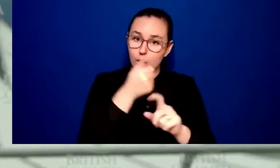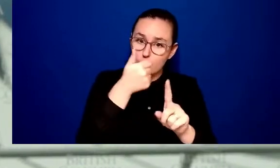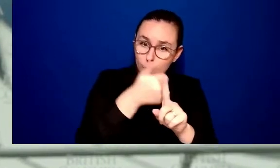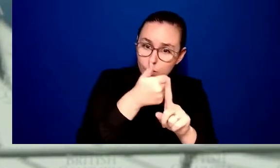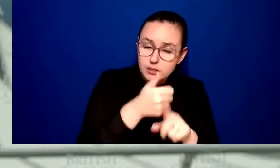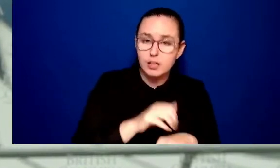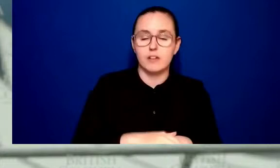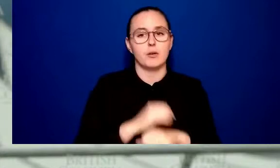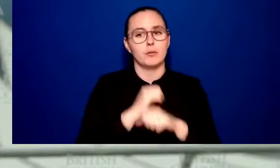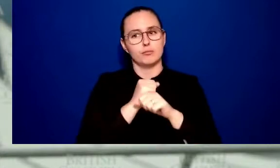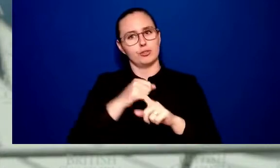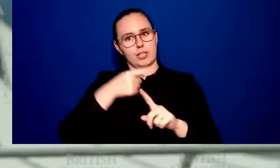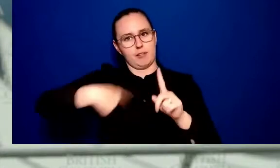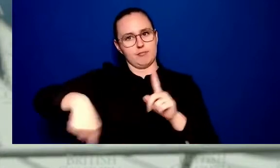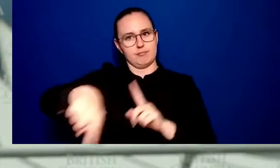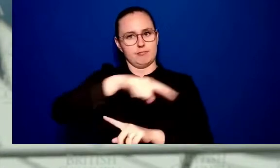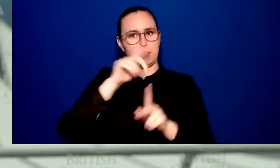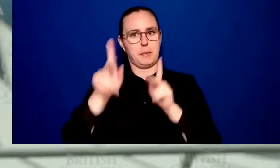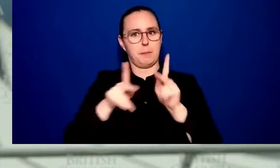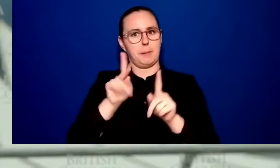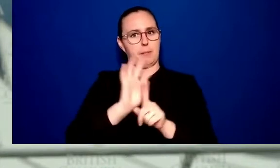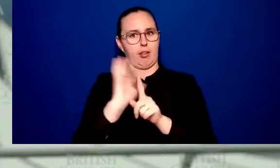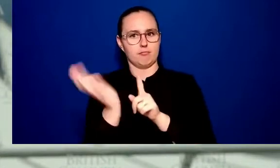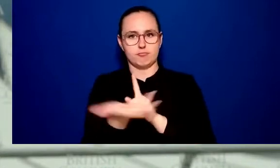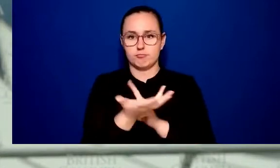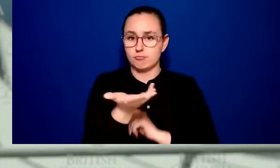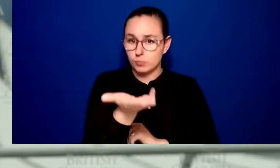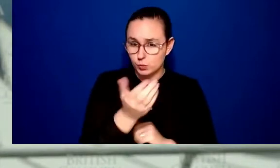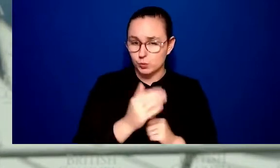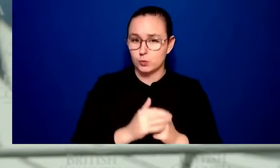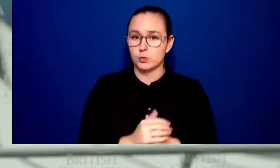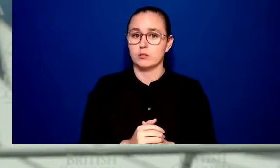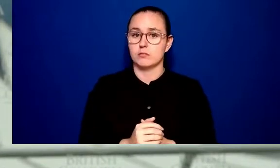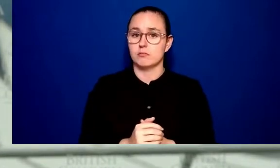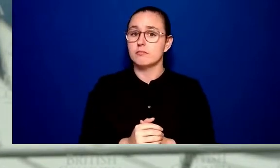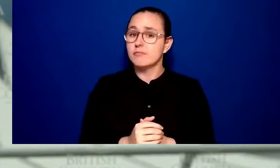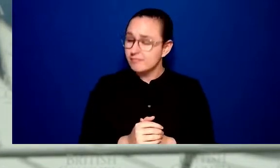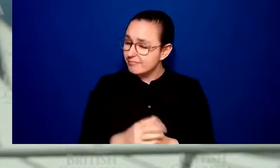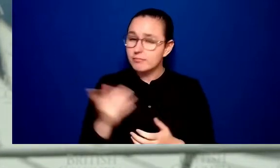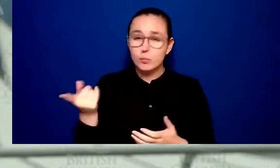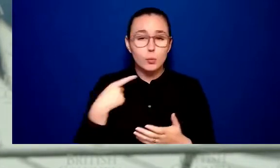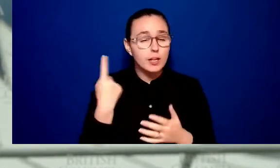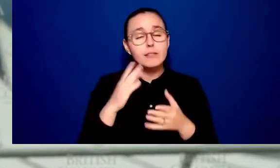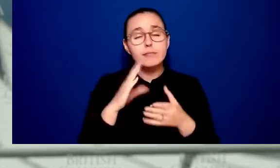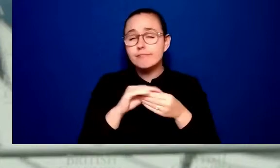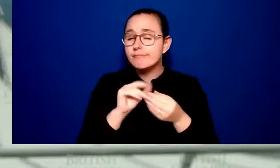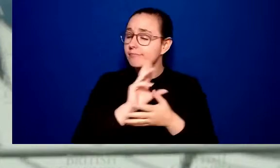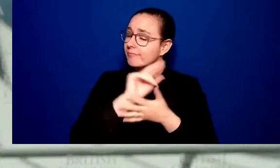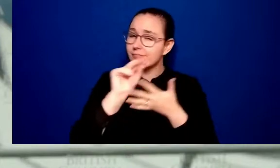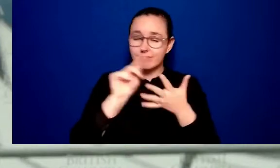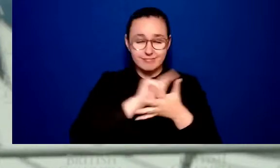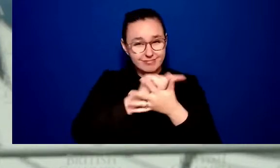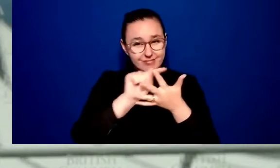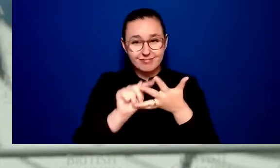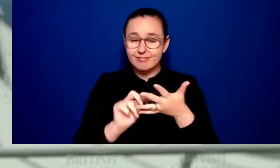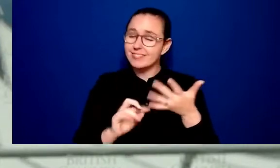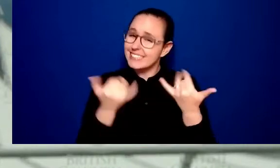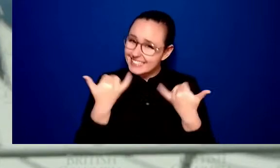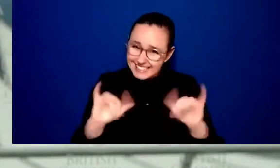remain as relevant and important as ever. As we learn more about this virus. We have